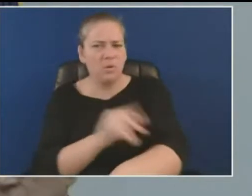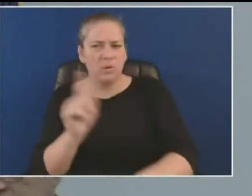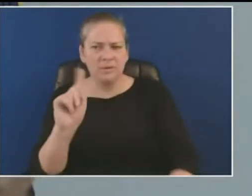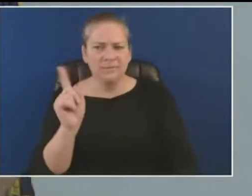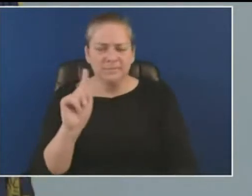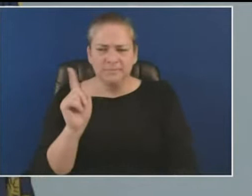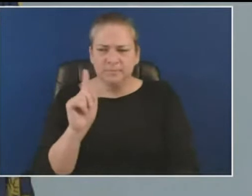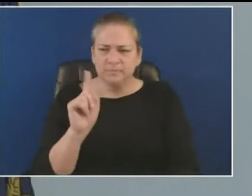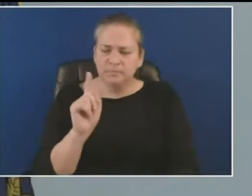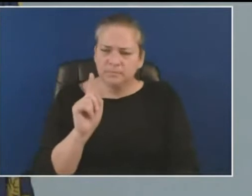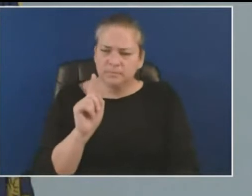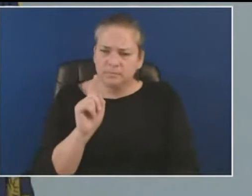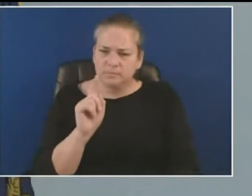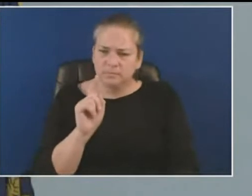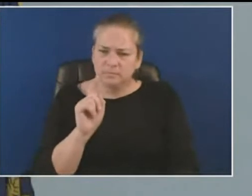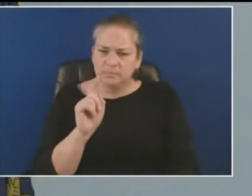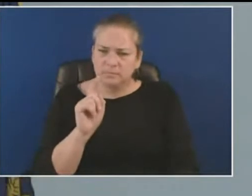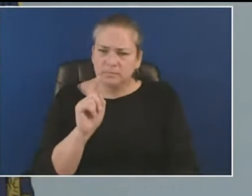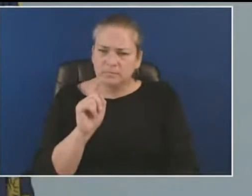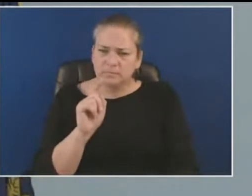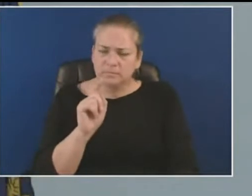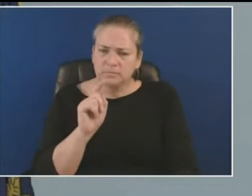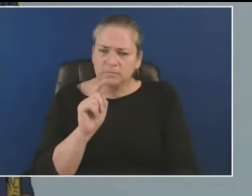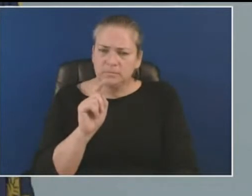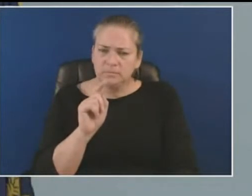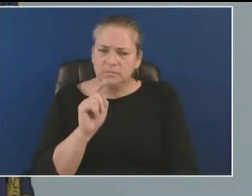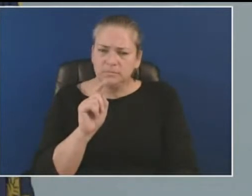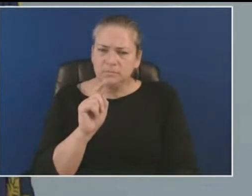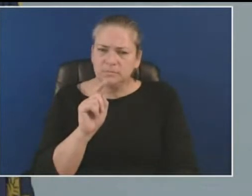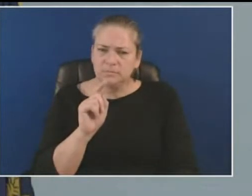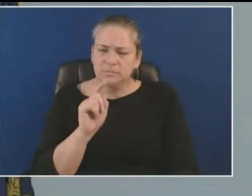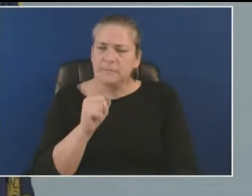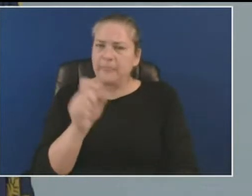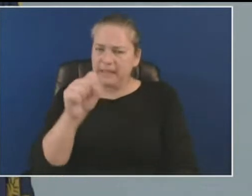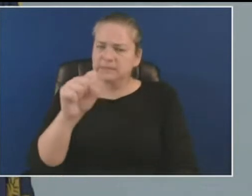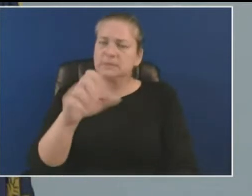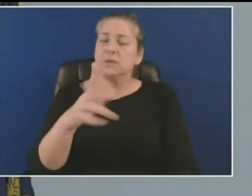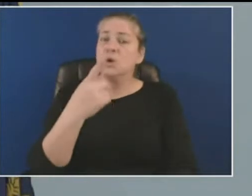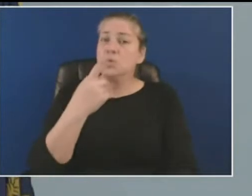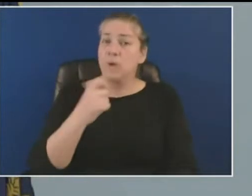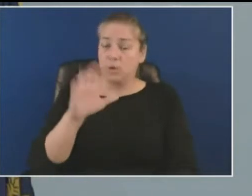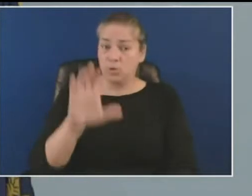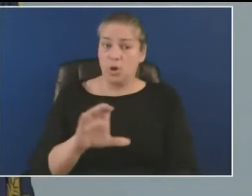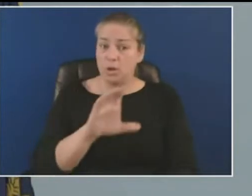Certainly the. Red Cross is is one area that you could always